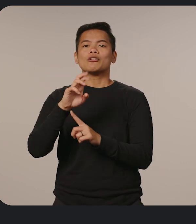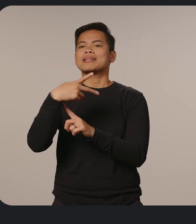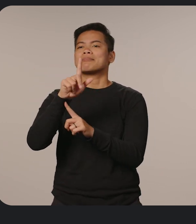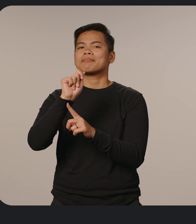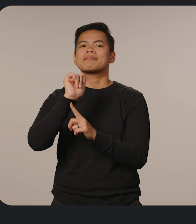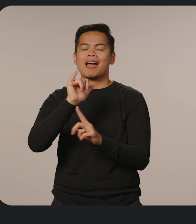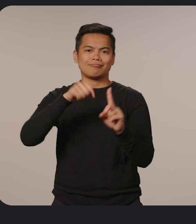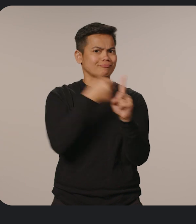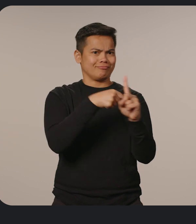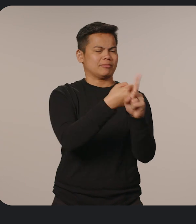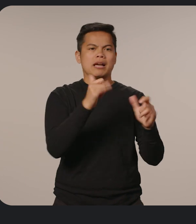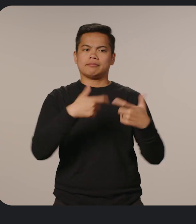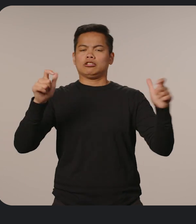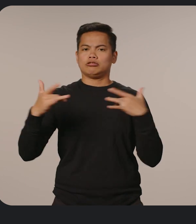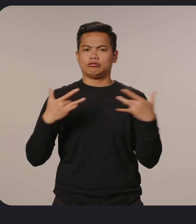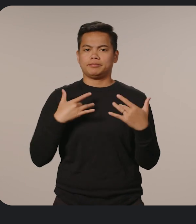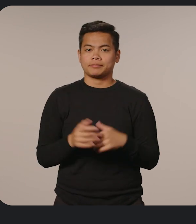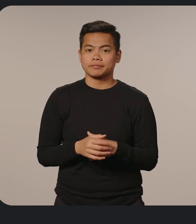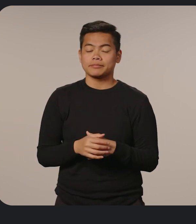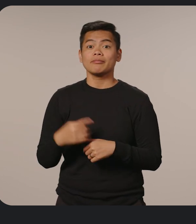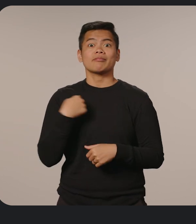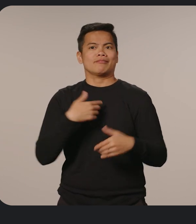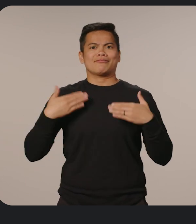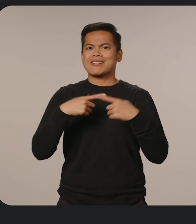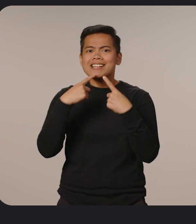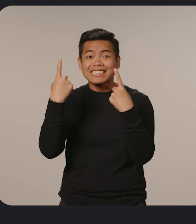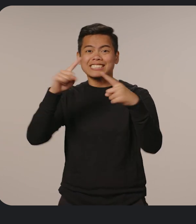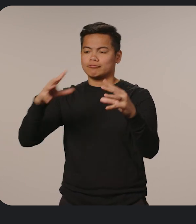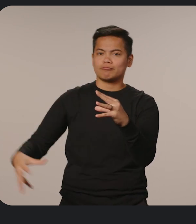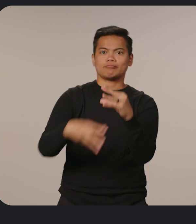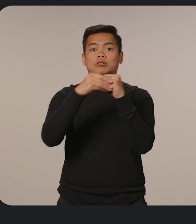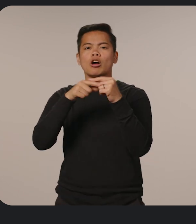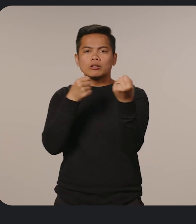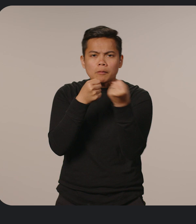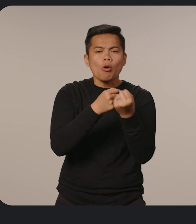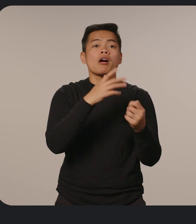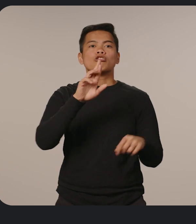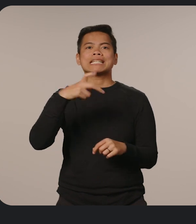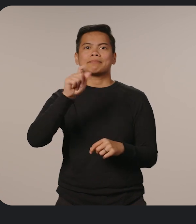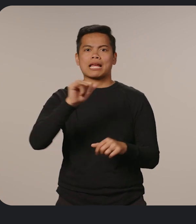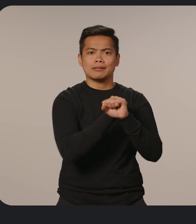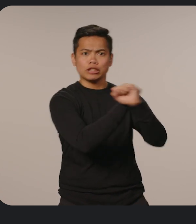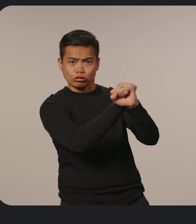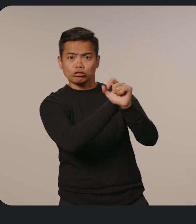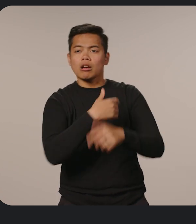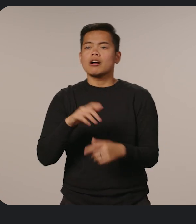concern we're happy to announce that we've added support for replay protection for custom